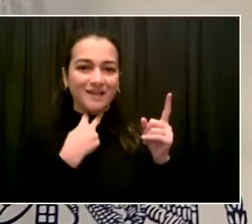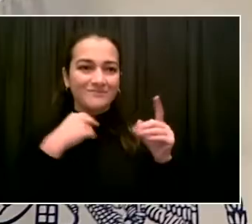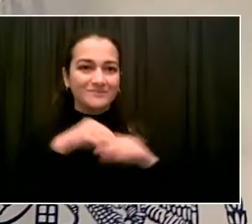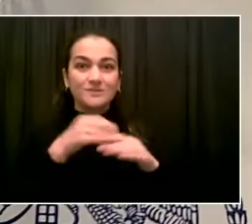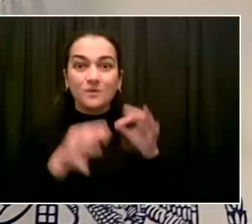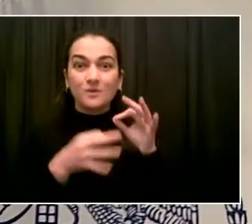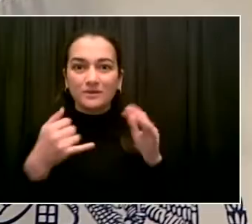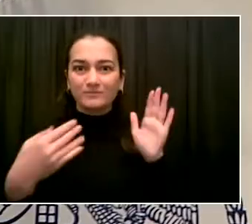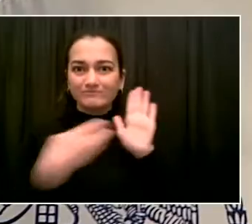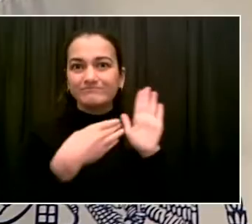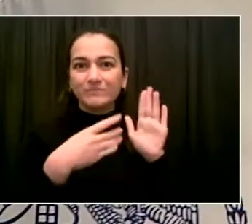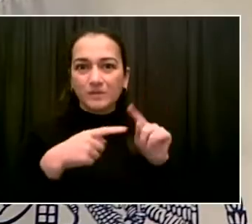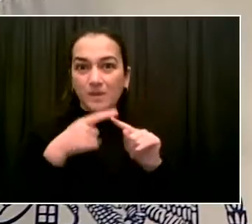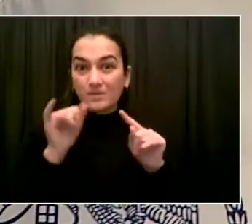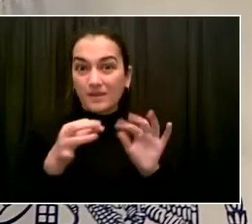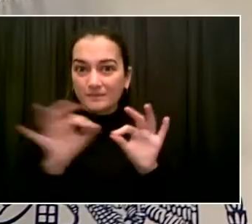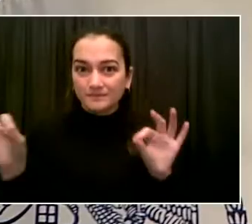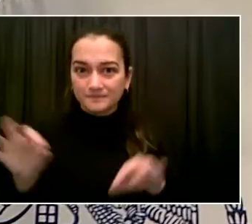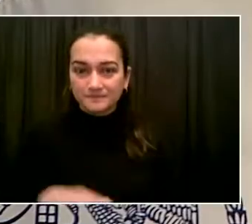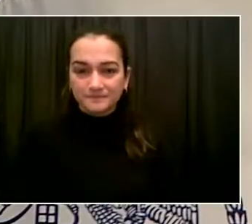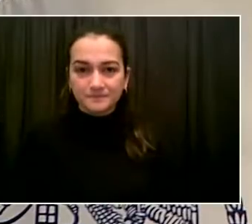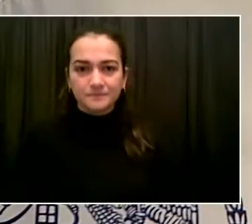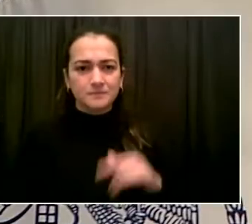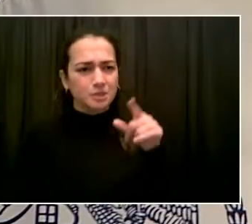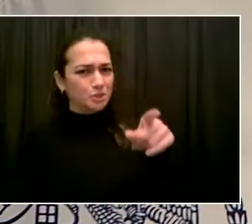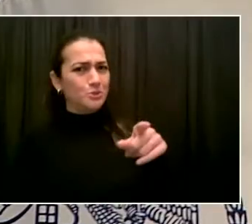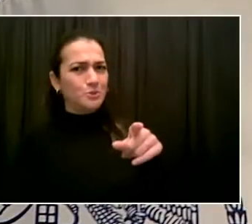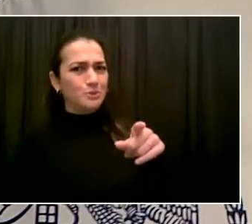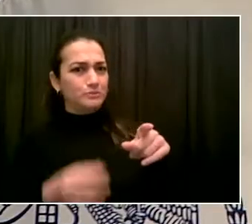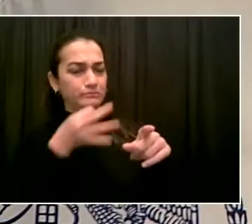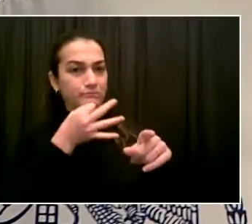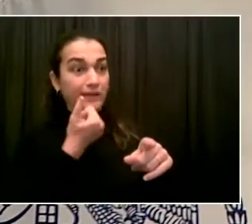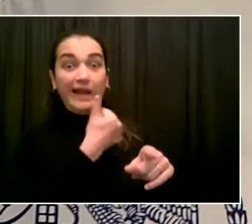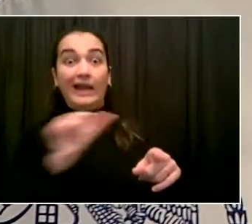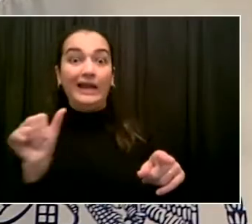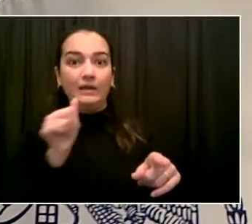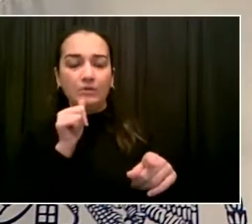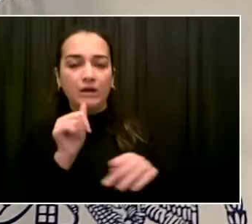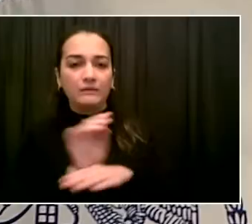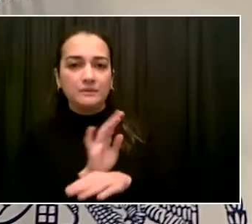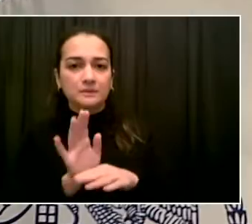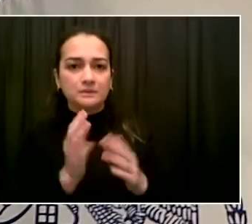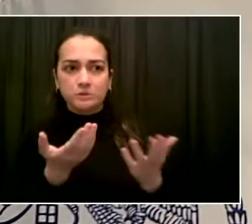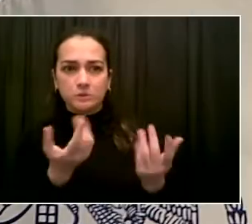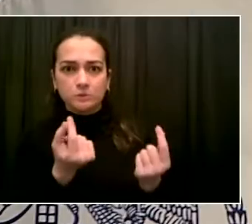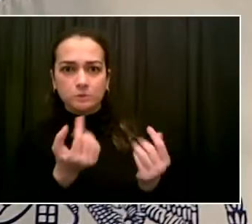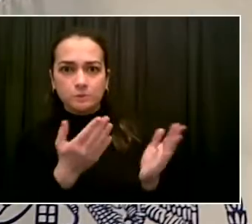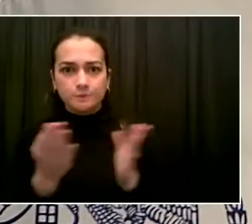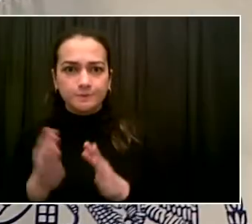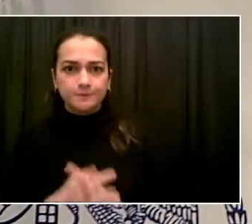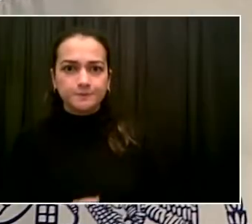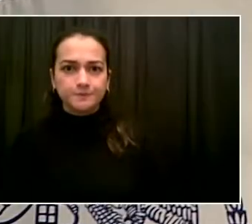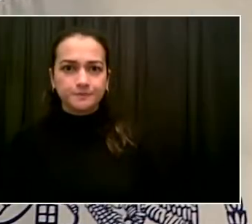YOU THINK YOURS WILL BE SUCECSSFUL WHEN HIS IS NOT? REALLY IMPORTANT QUESTION, EMMA. OF COURSE WE WILL TURN TO